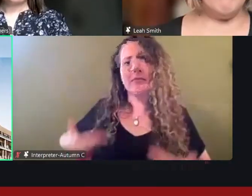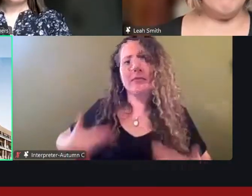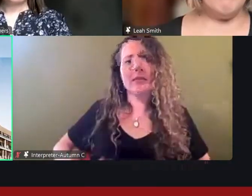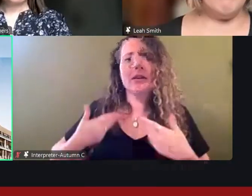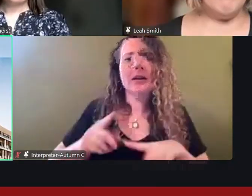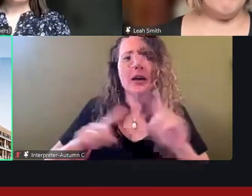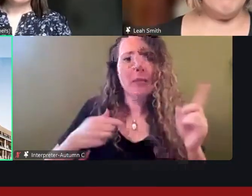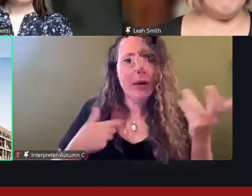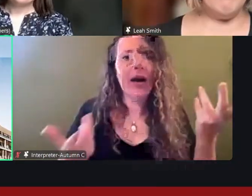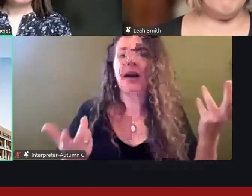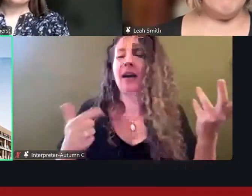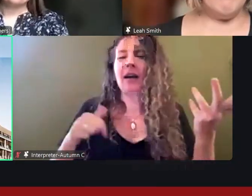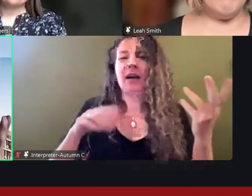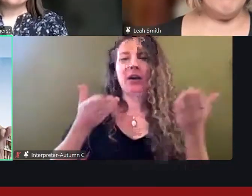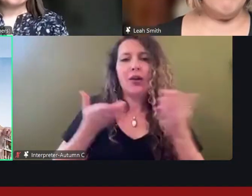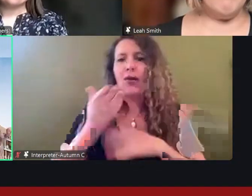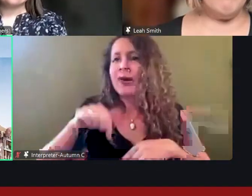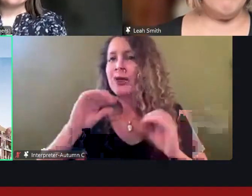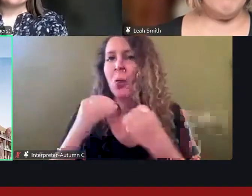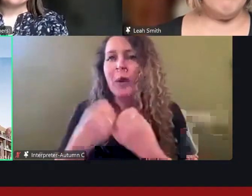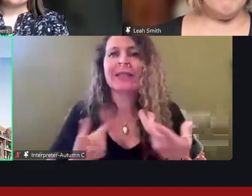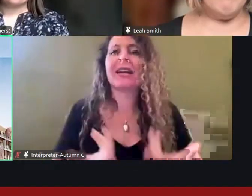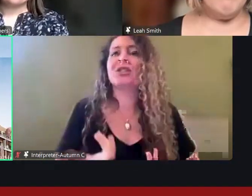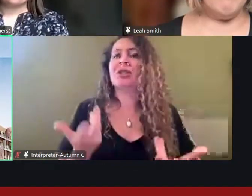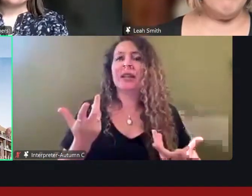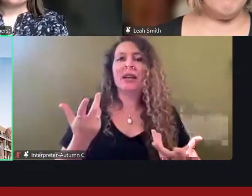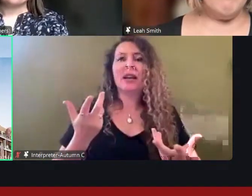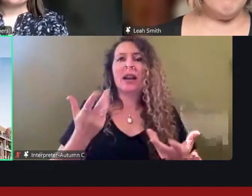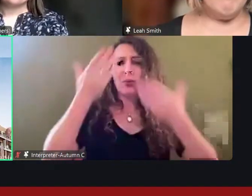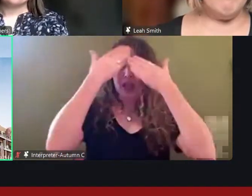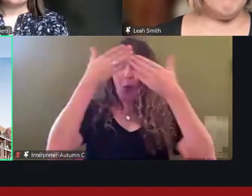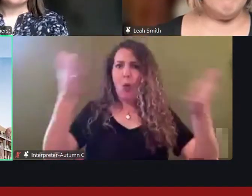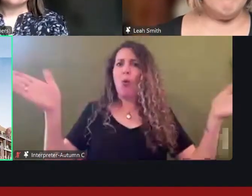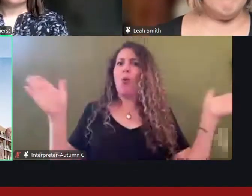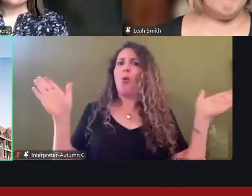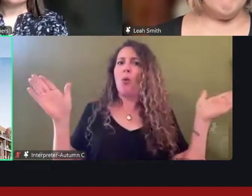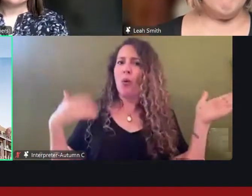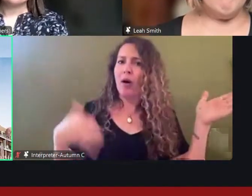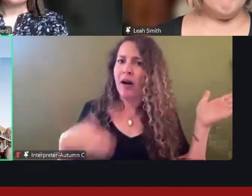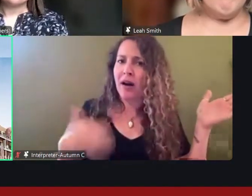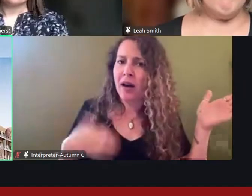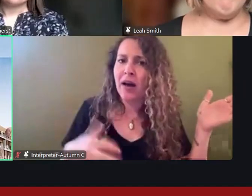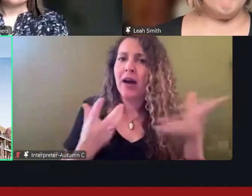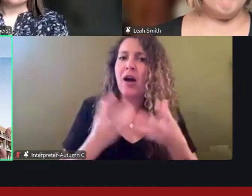organization, it really opened up my mind about all the things that we share in